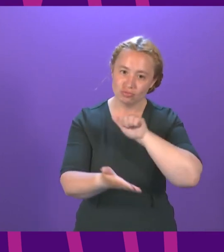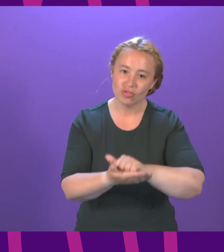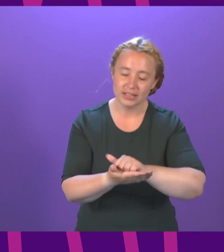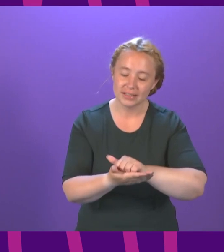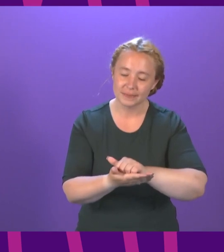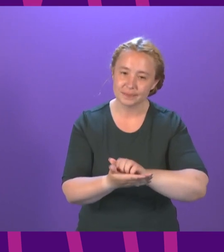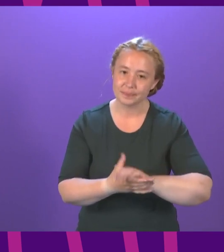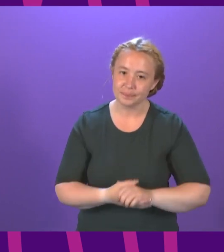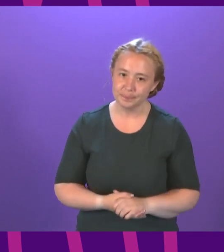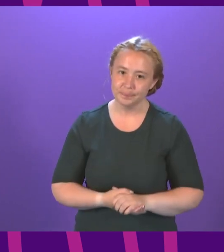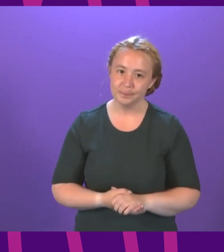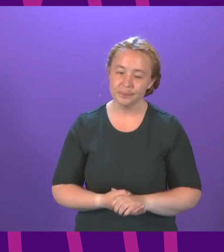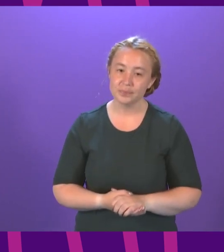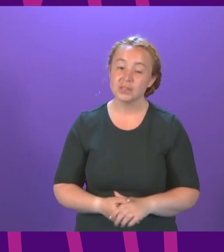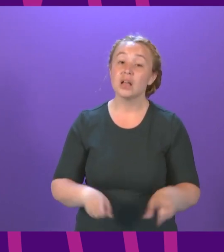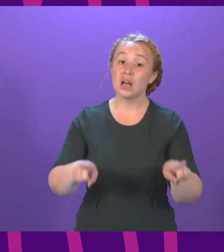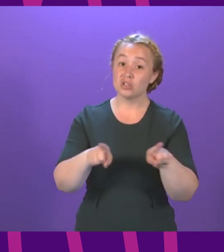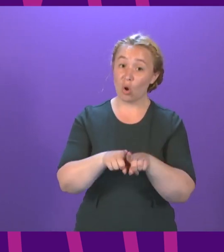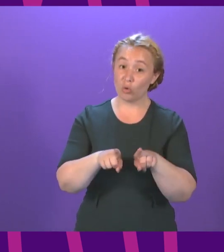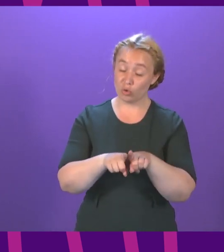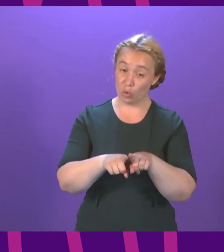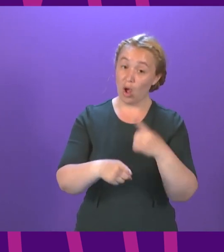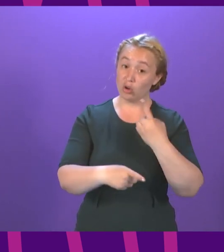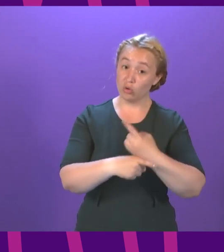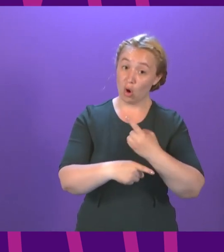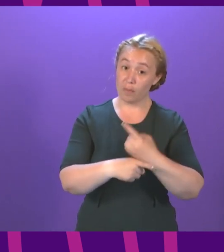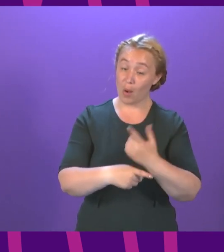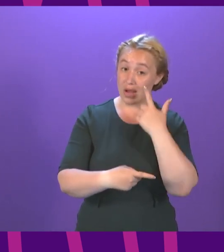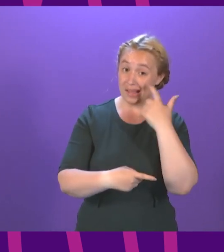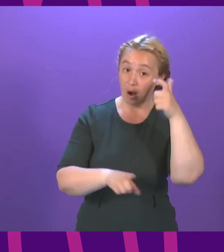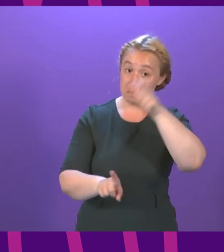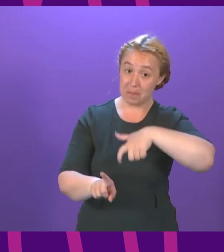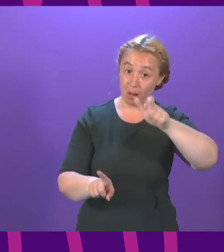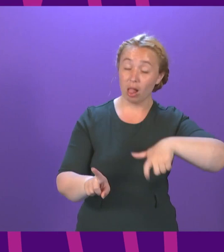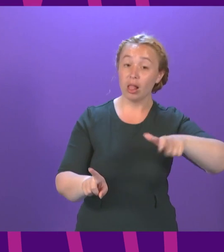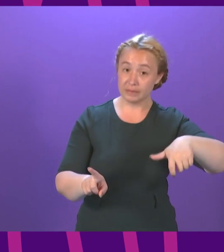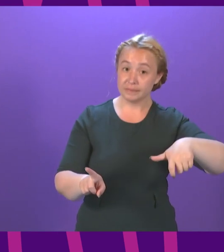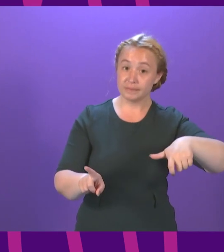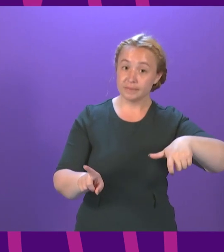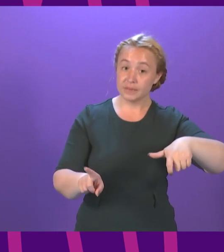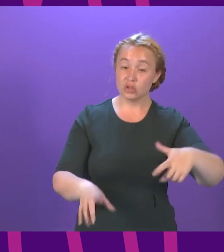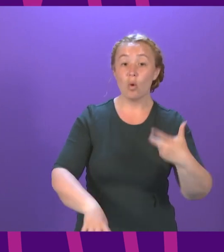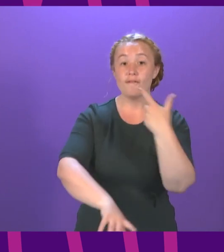That applies to the specific question about young people. We are vaccinating